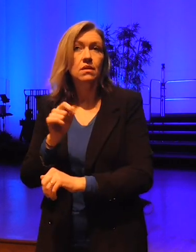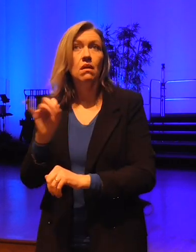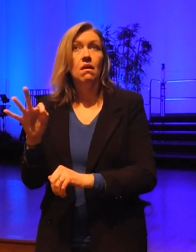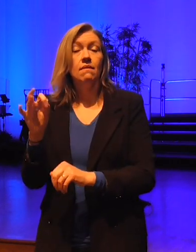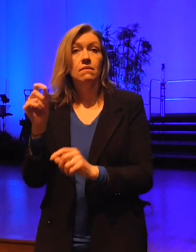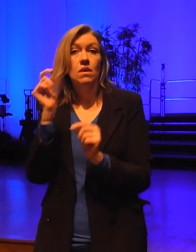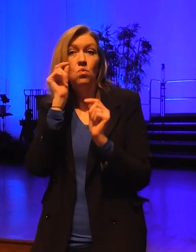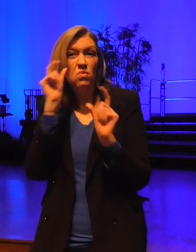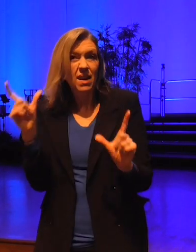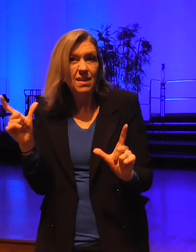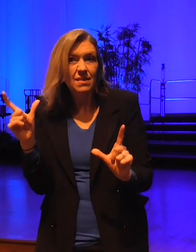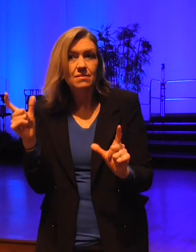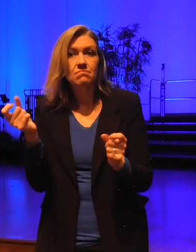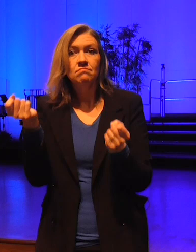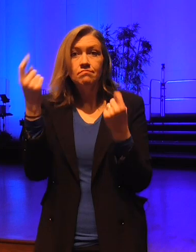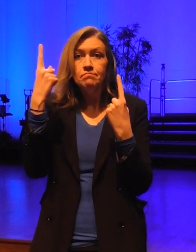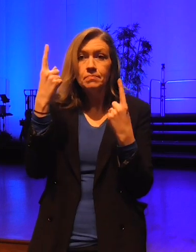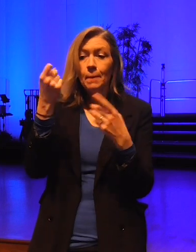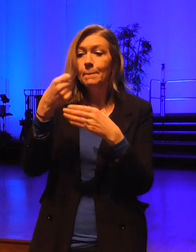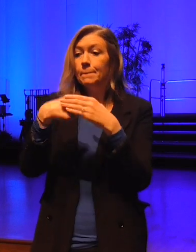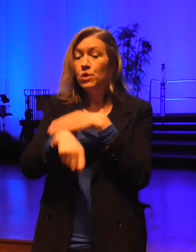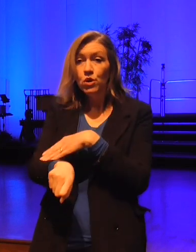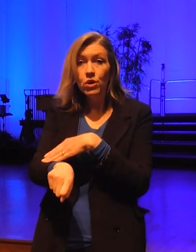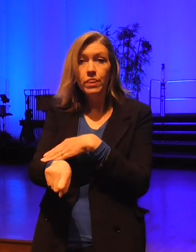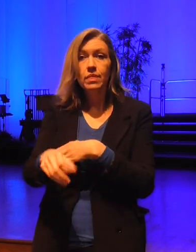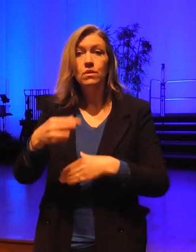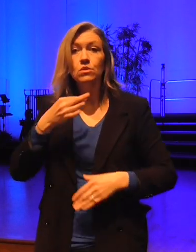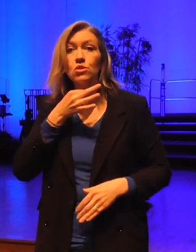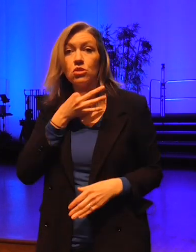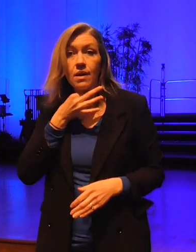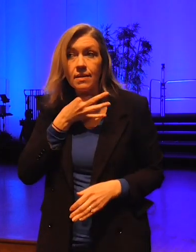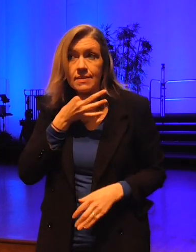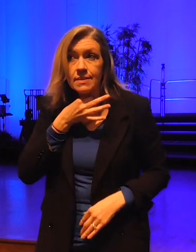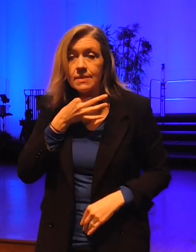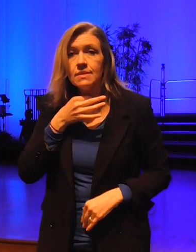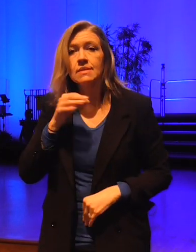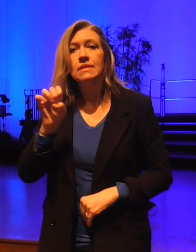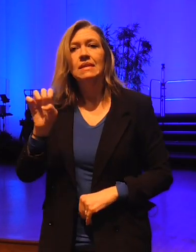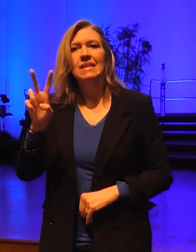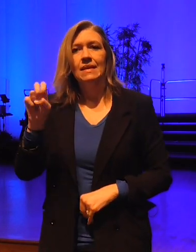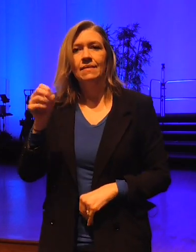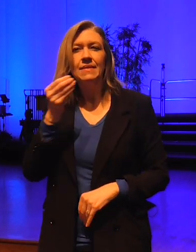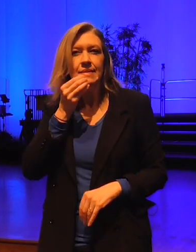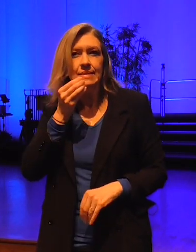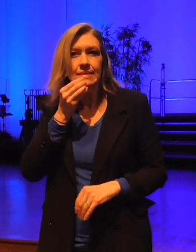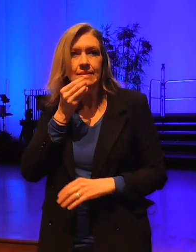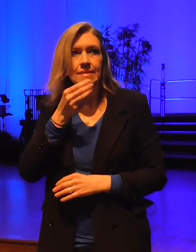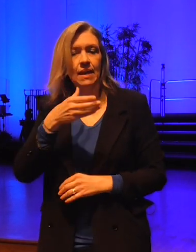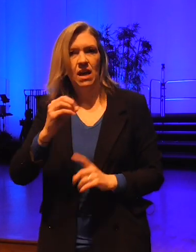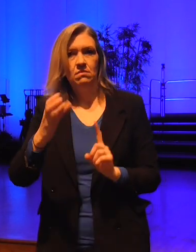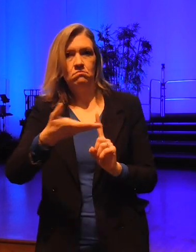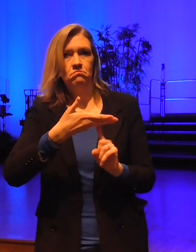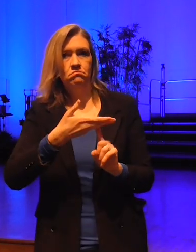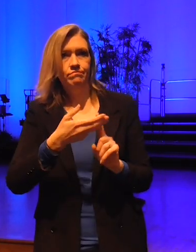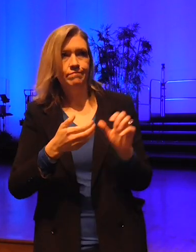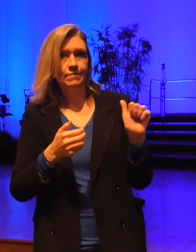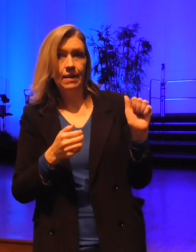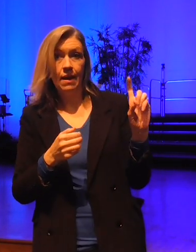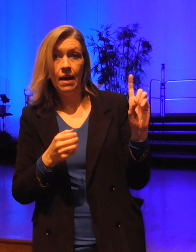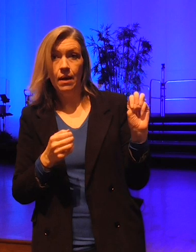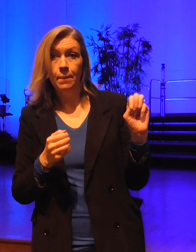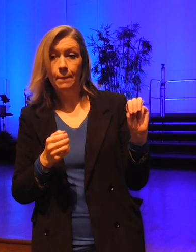of birth the energy of curiosity she eats and she gets Adam to eat of this tree and they are